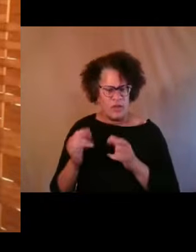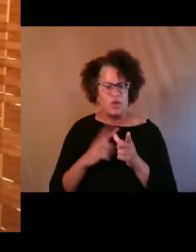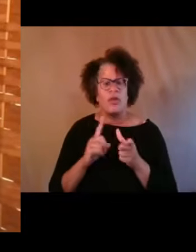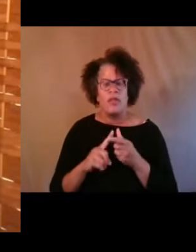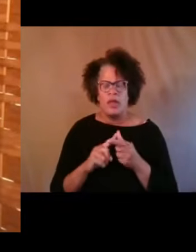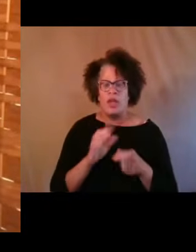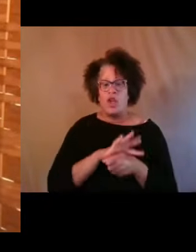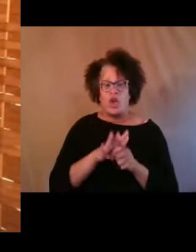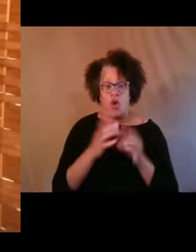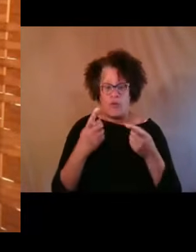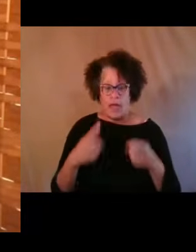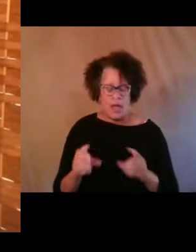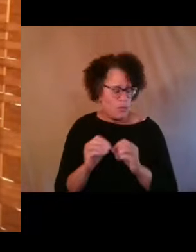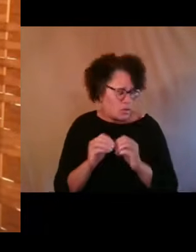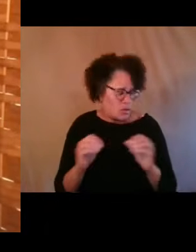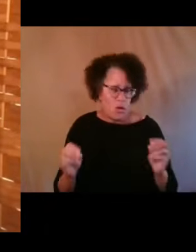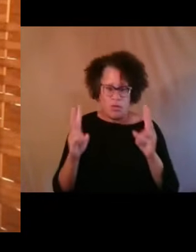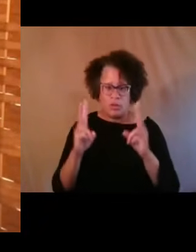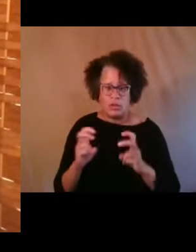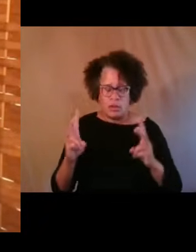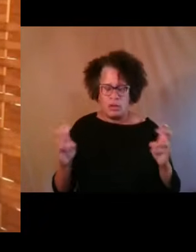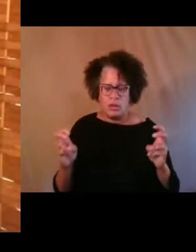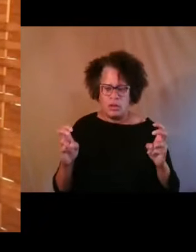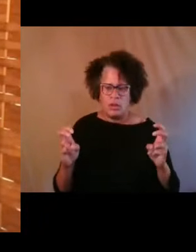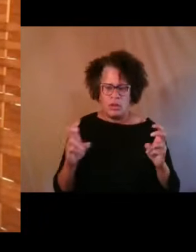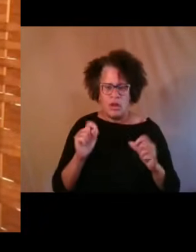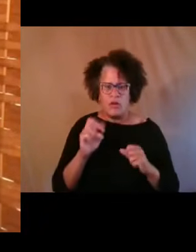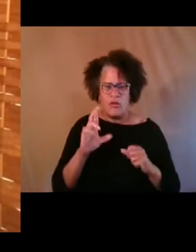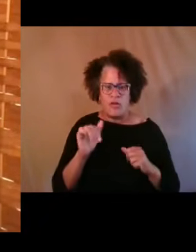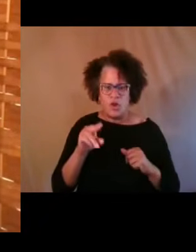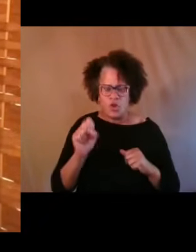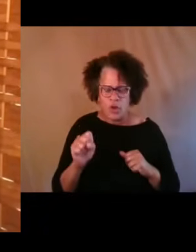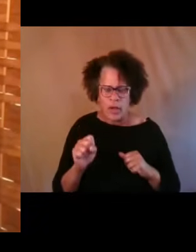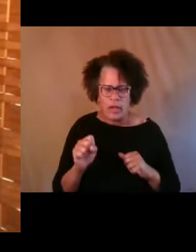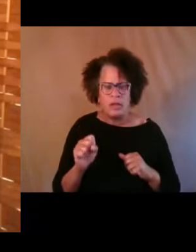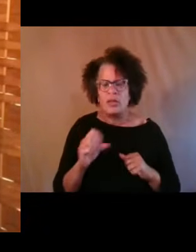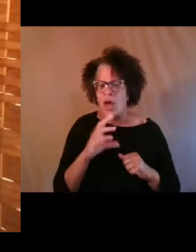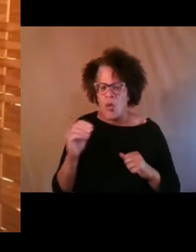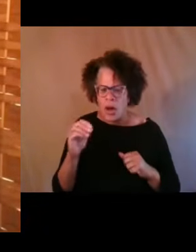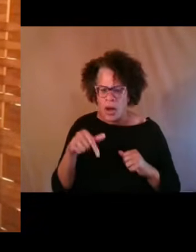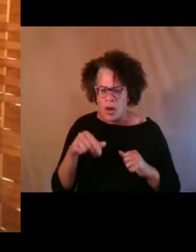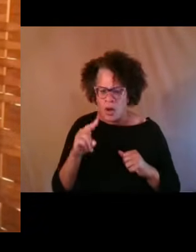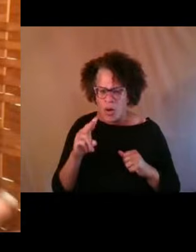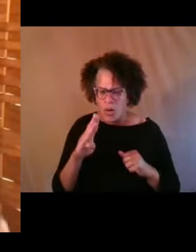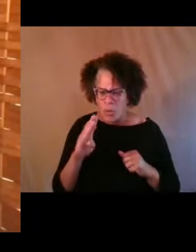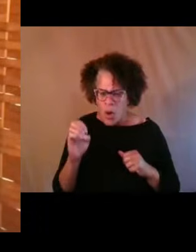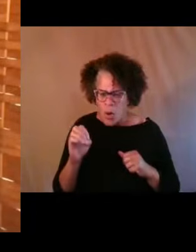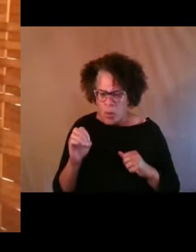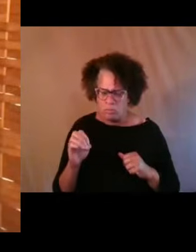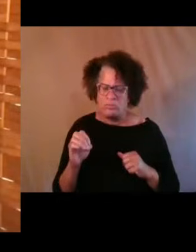no one was looking at the intersection of trans and queer folks and also what that looks like across the African diaspora